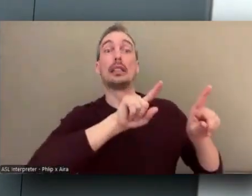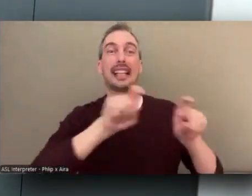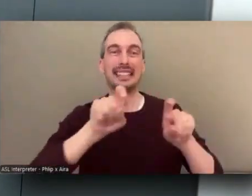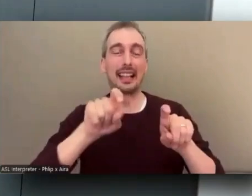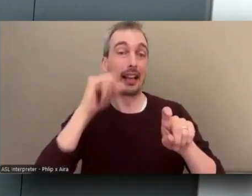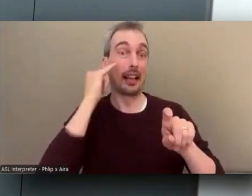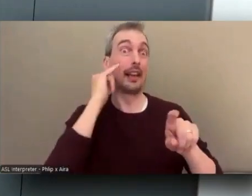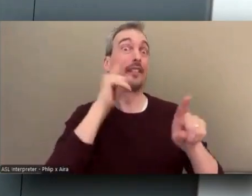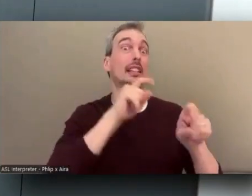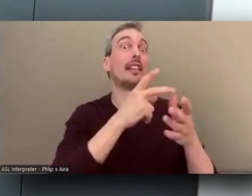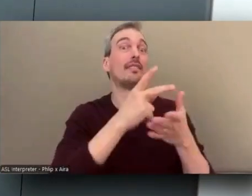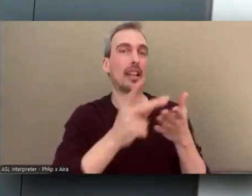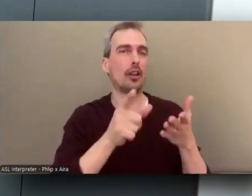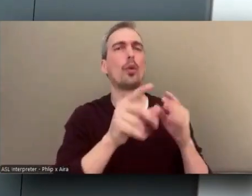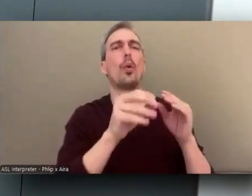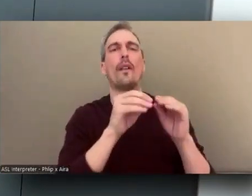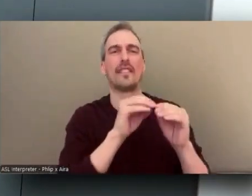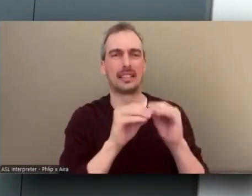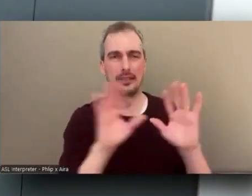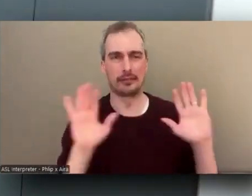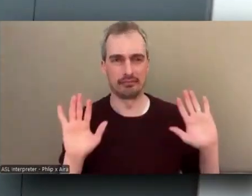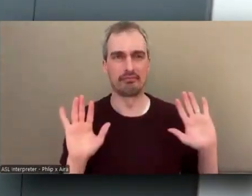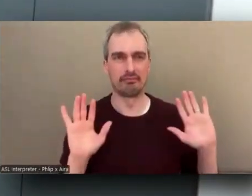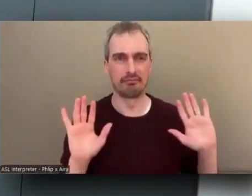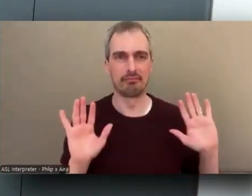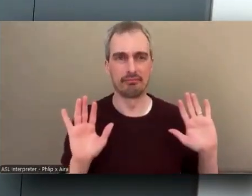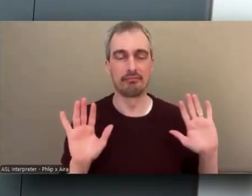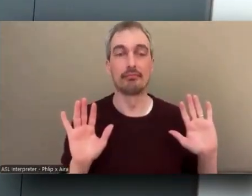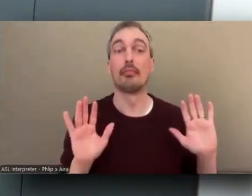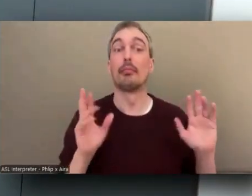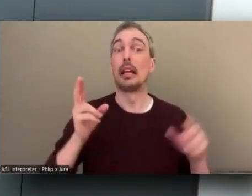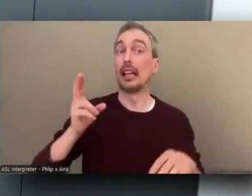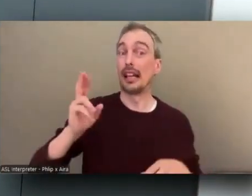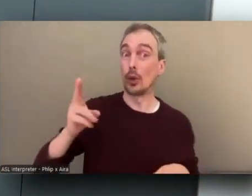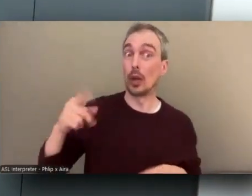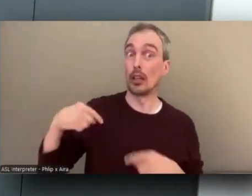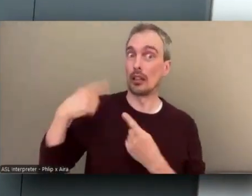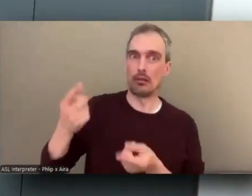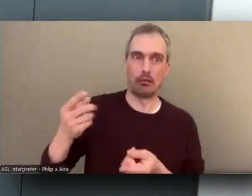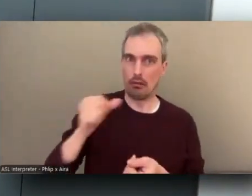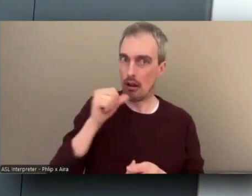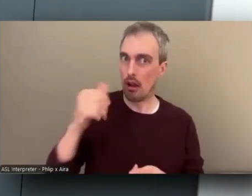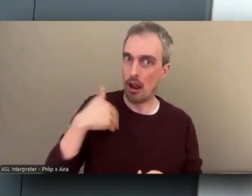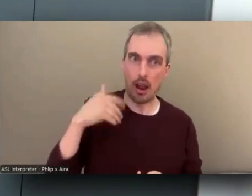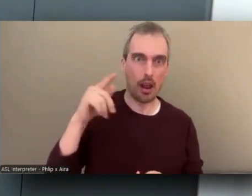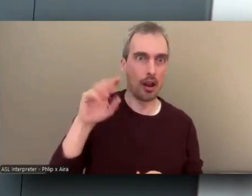Historically, we haven't had the tools to do this effectively with end to end tests. And secondly, our